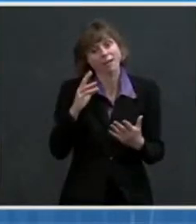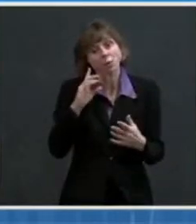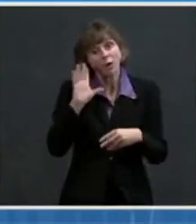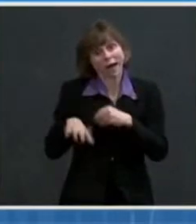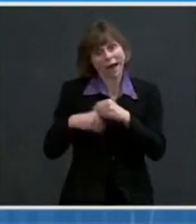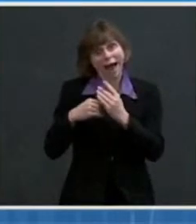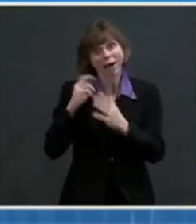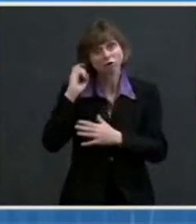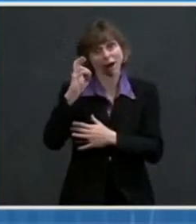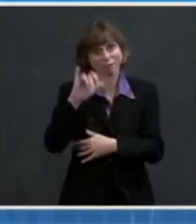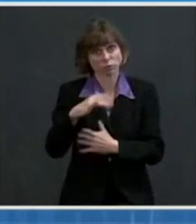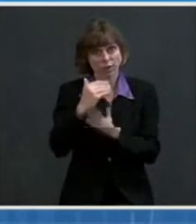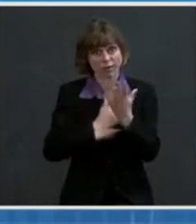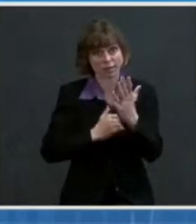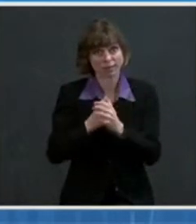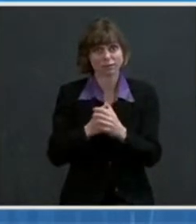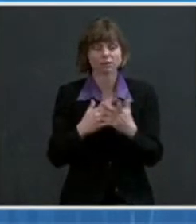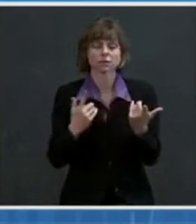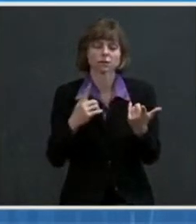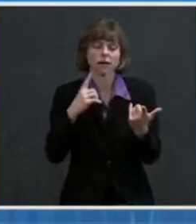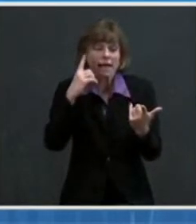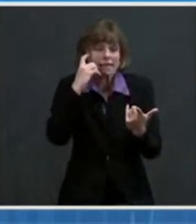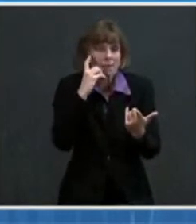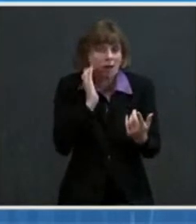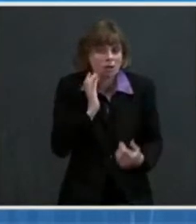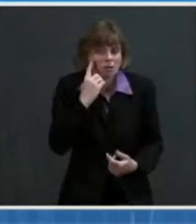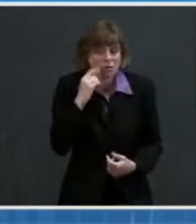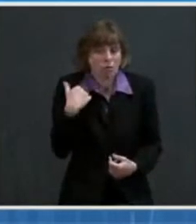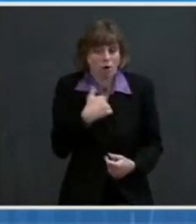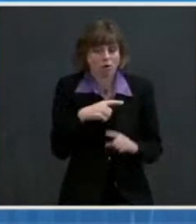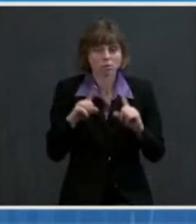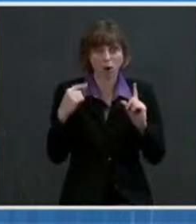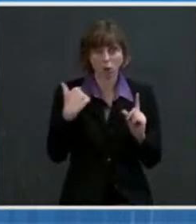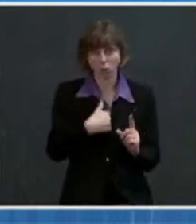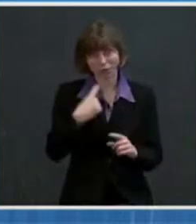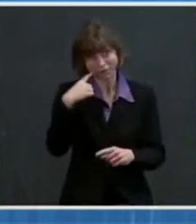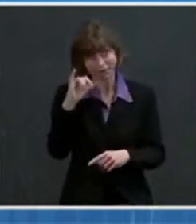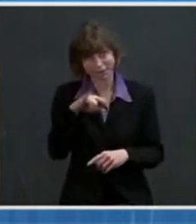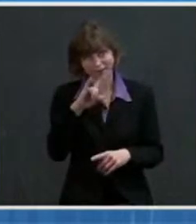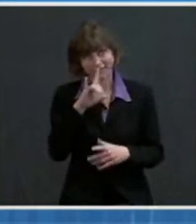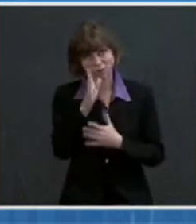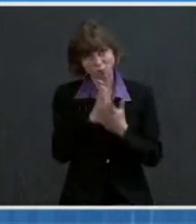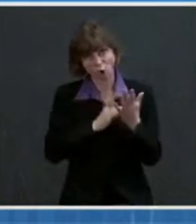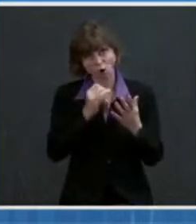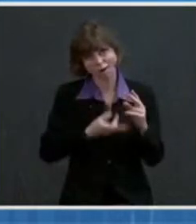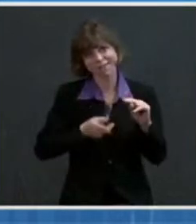BEING AMONG THEM. THE SECOND PART OF YOUR QUESTION, OBVIOUSLY PURE